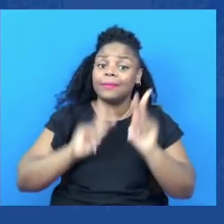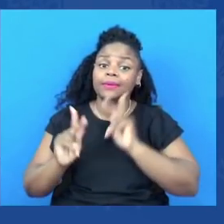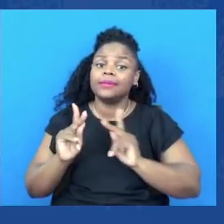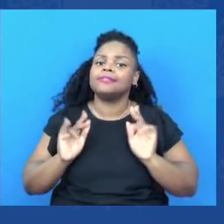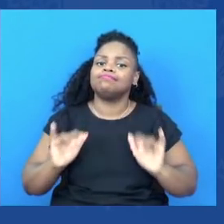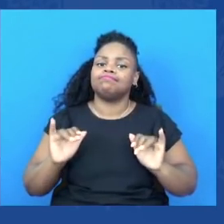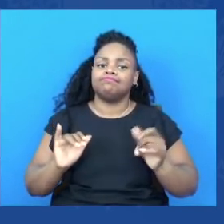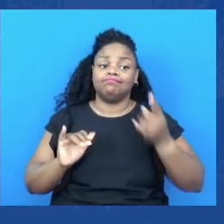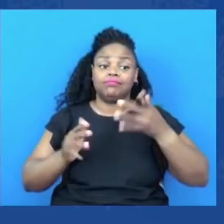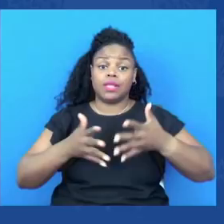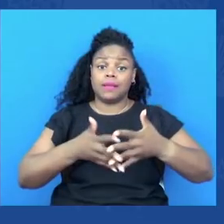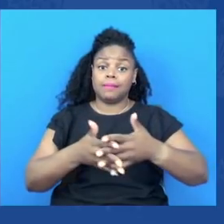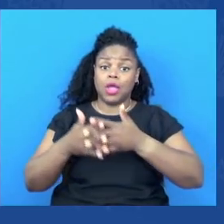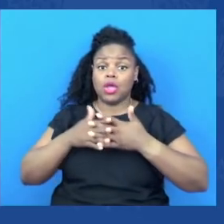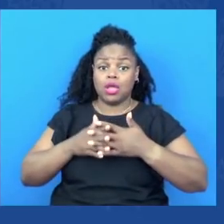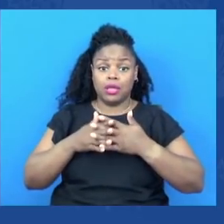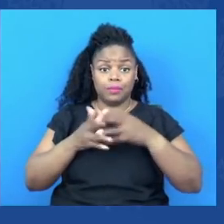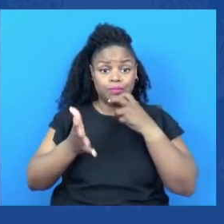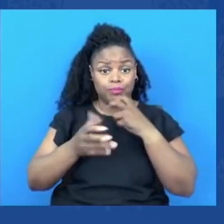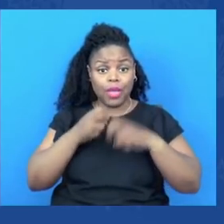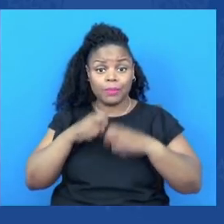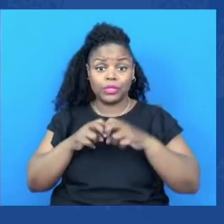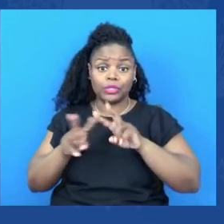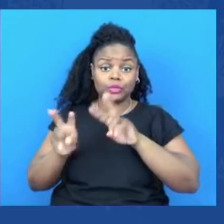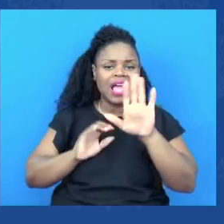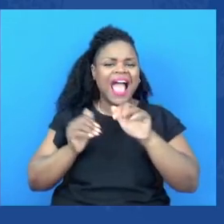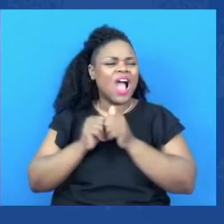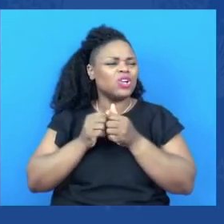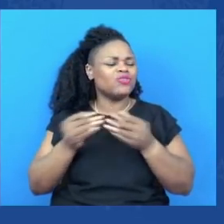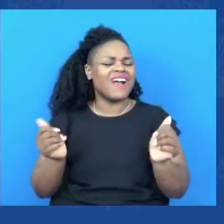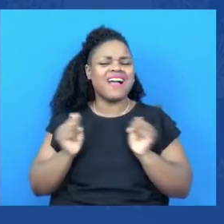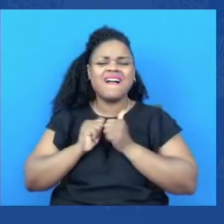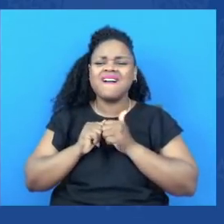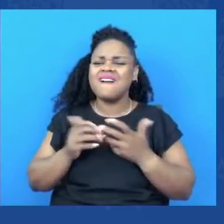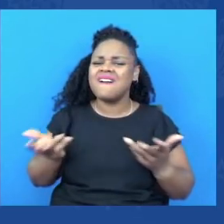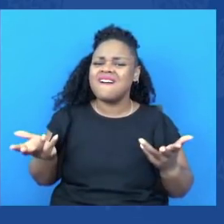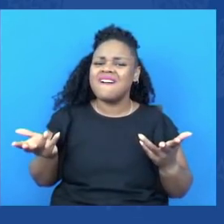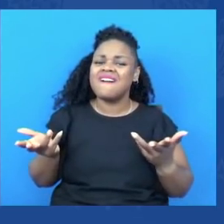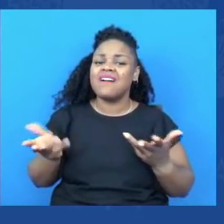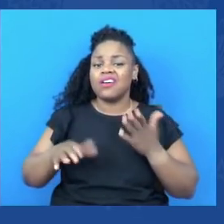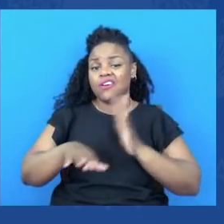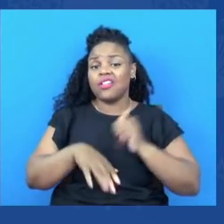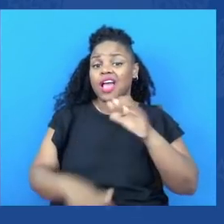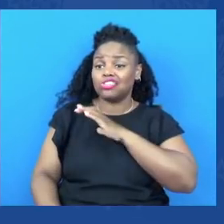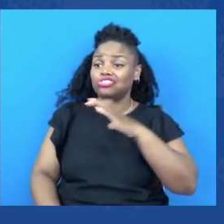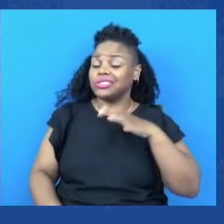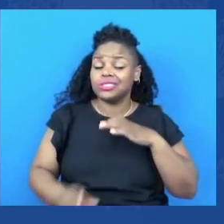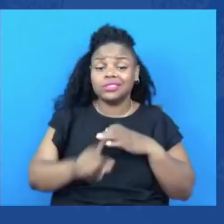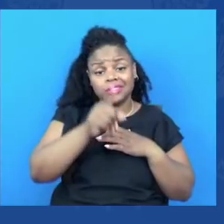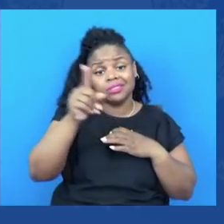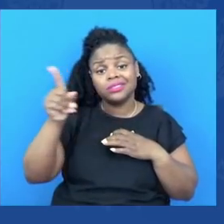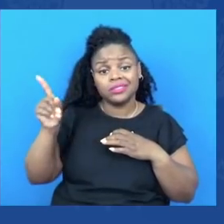That's what my Build Back Better plan will do. You know, there's long been talk -- I mean, a long time,